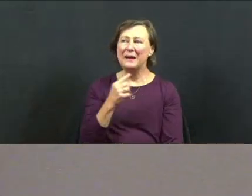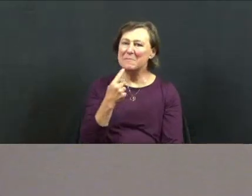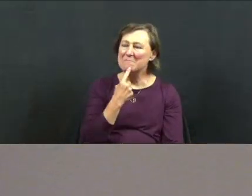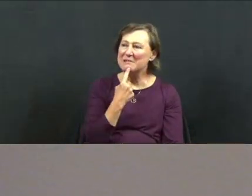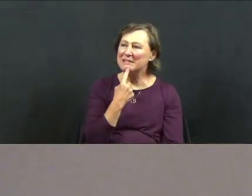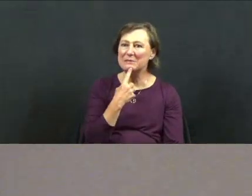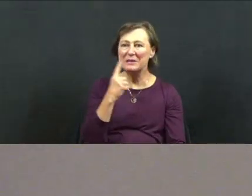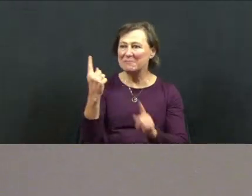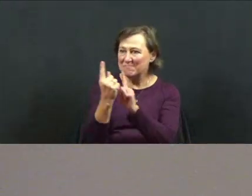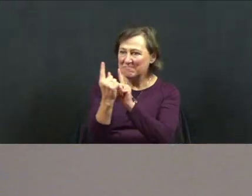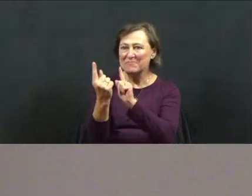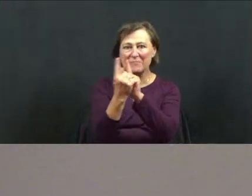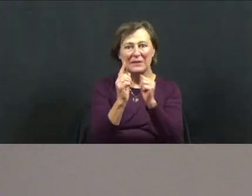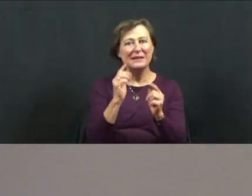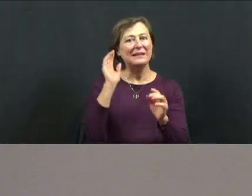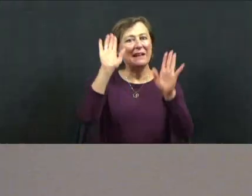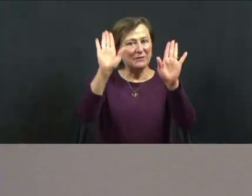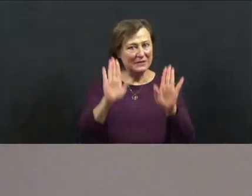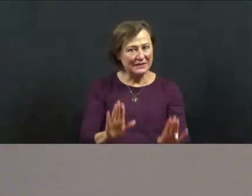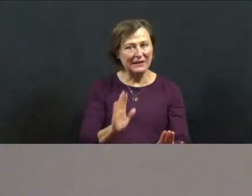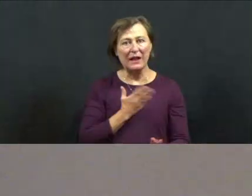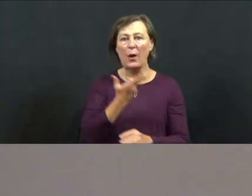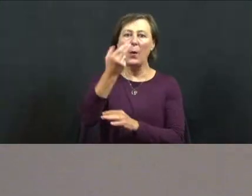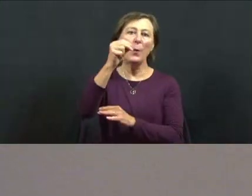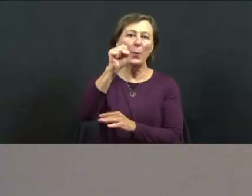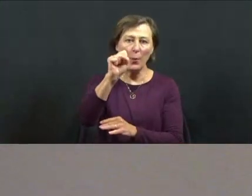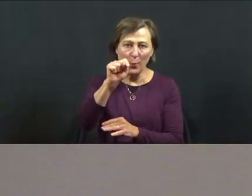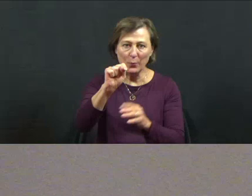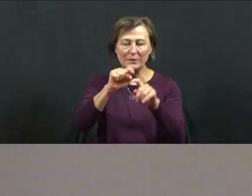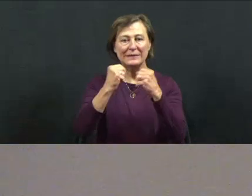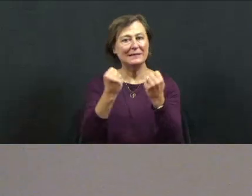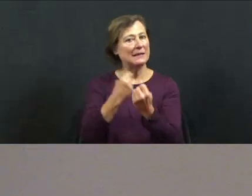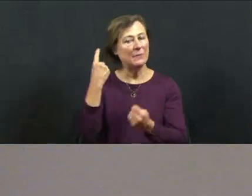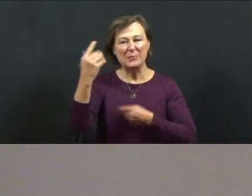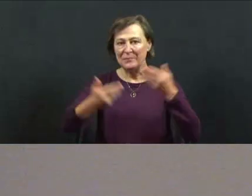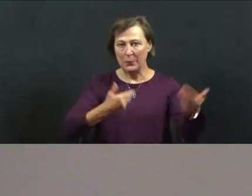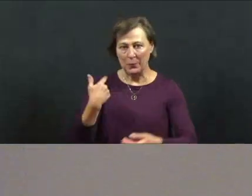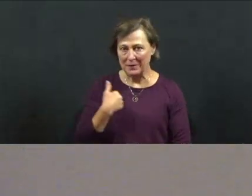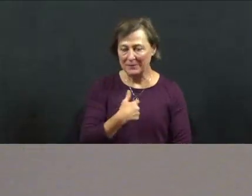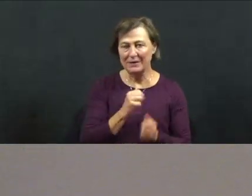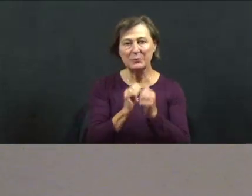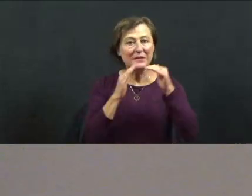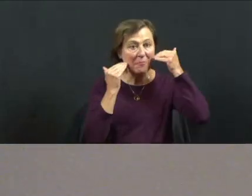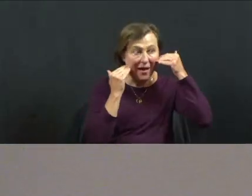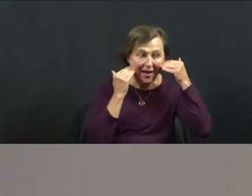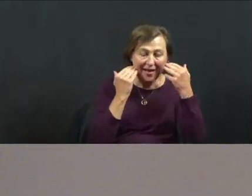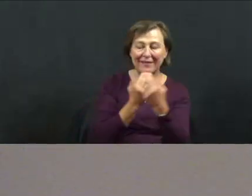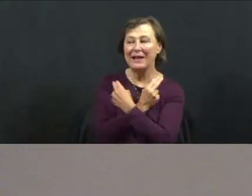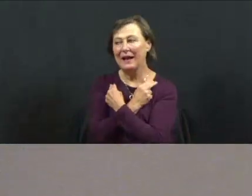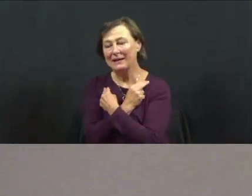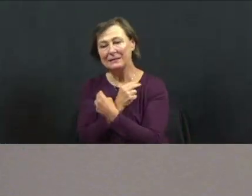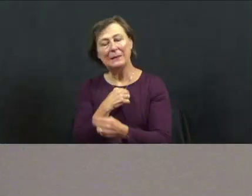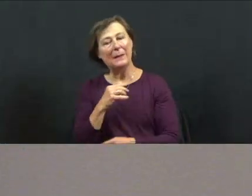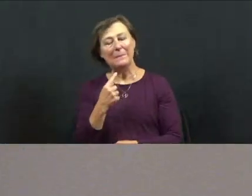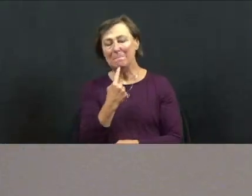our host team, who always welcomes us with smiles and hugs. I miss sitting in the sanctuary and